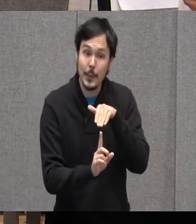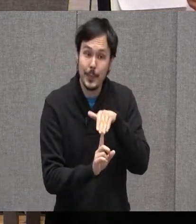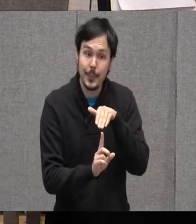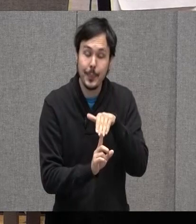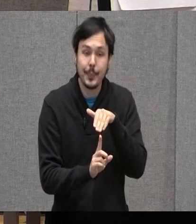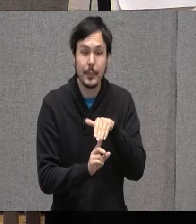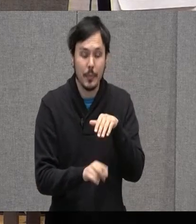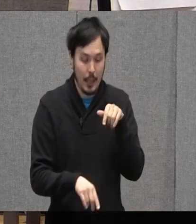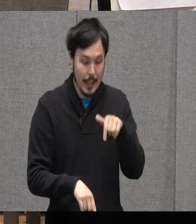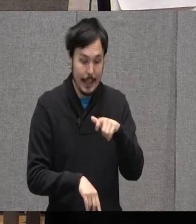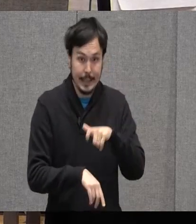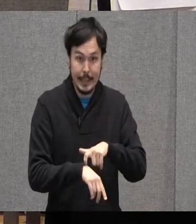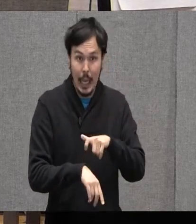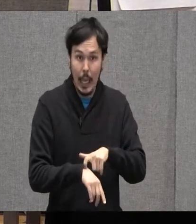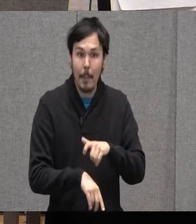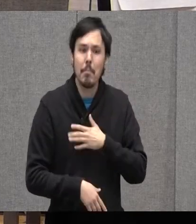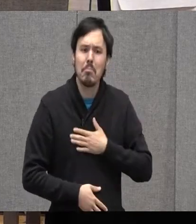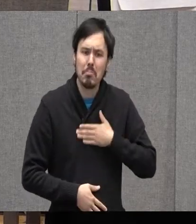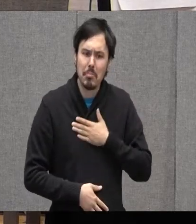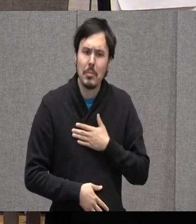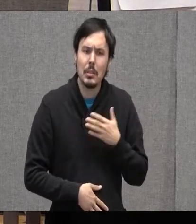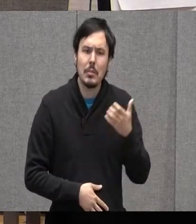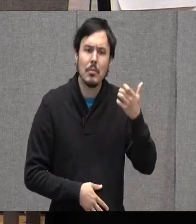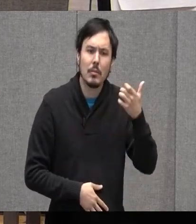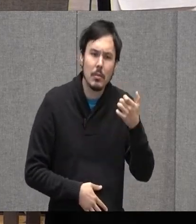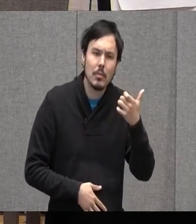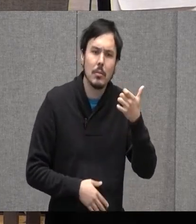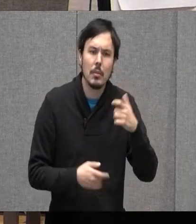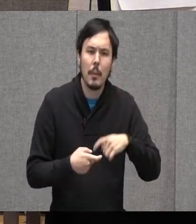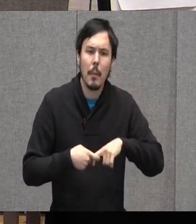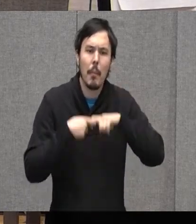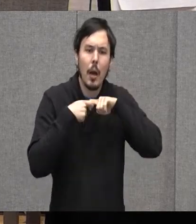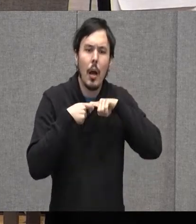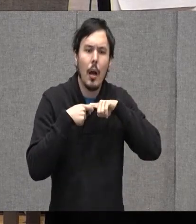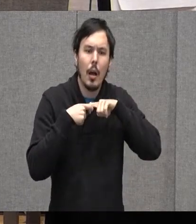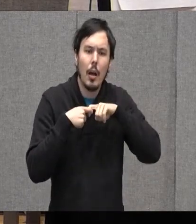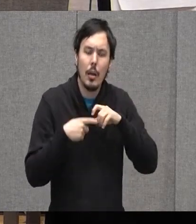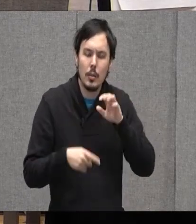take this time to pause me really fast, grab a pencil and paper,